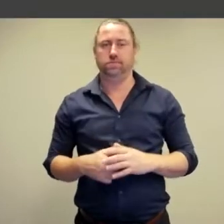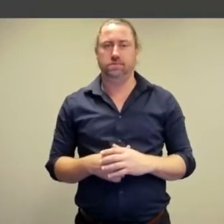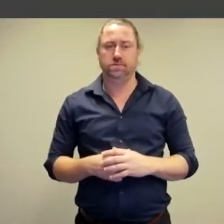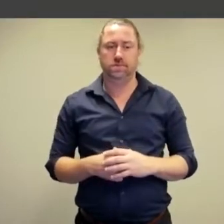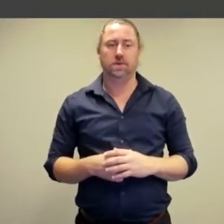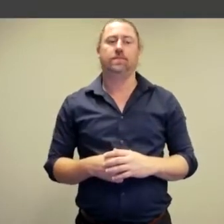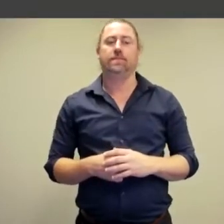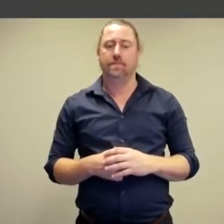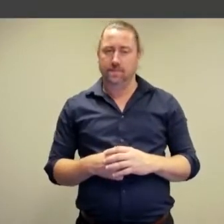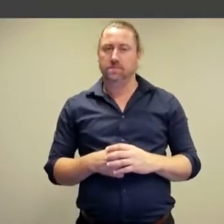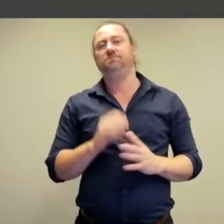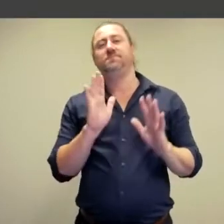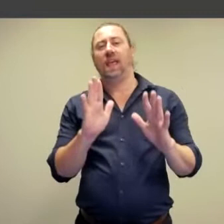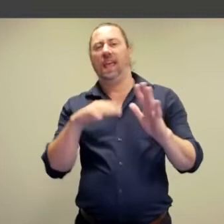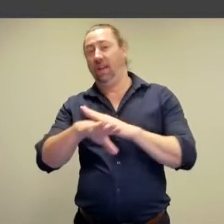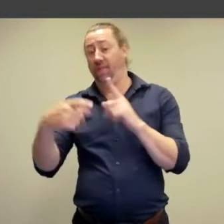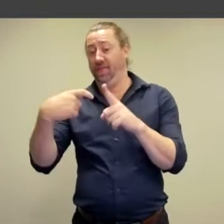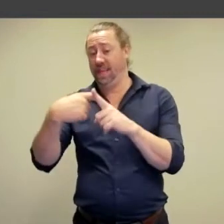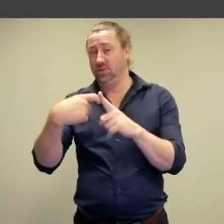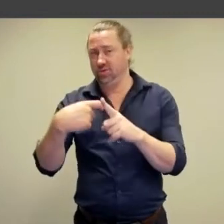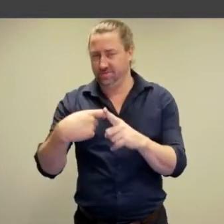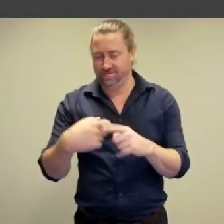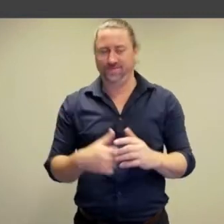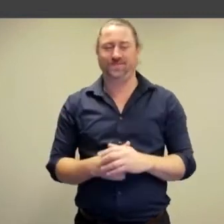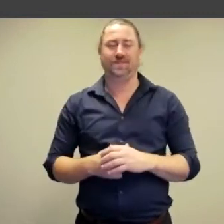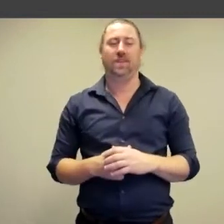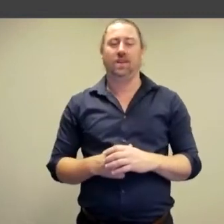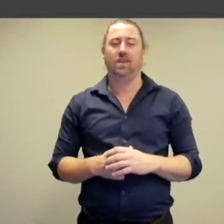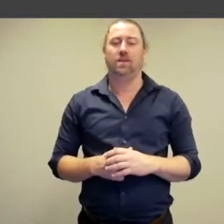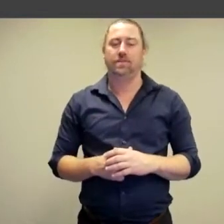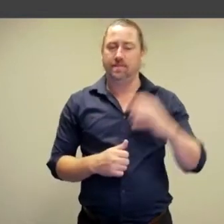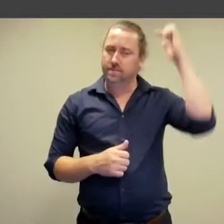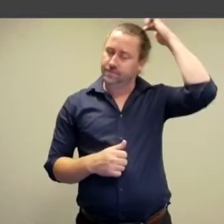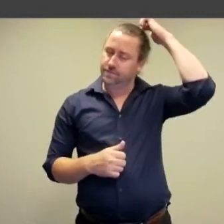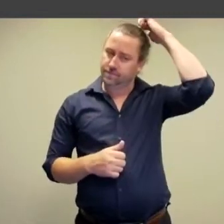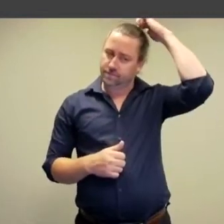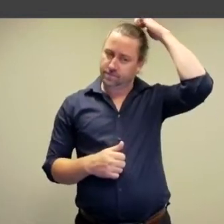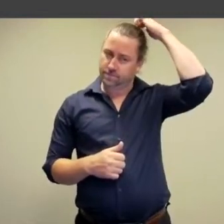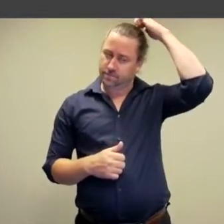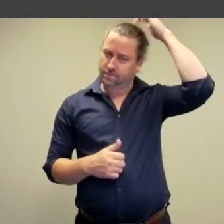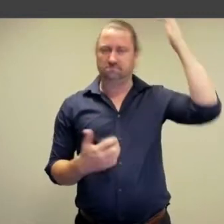Let's stay in the kitchen a little bit longer. Here, I want to think more about the